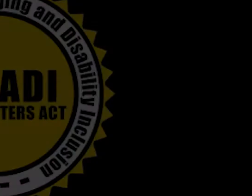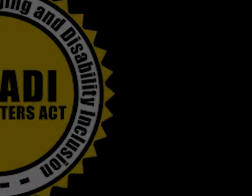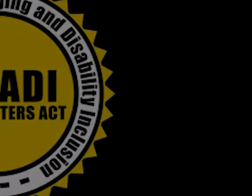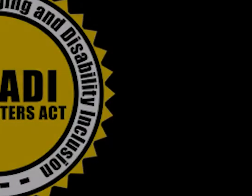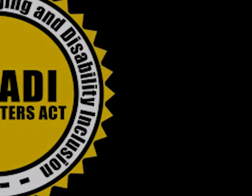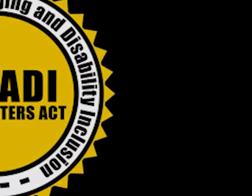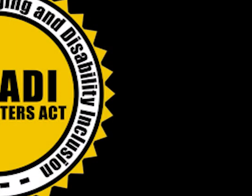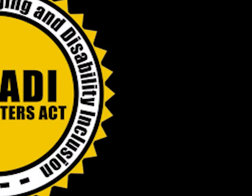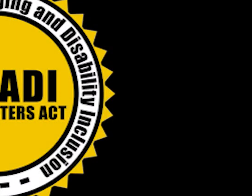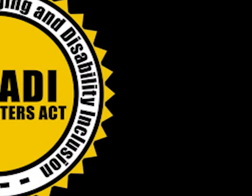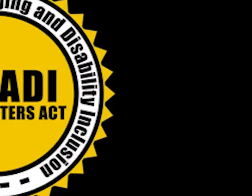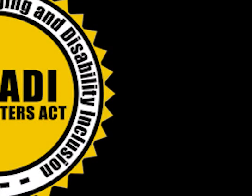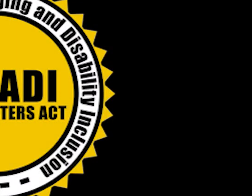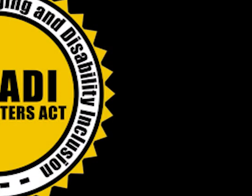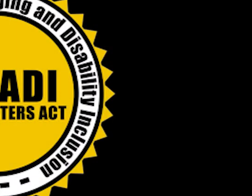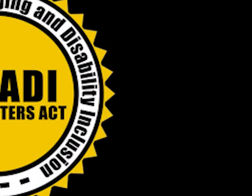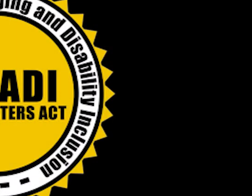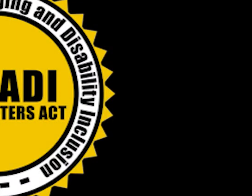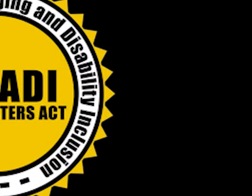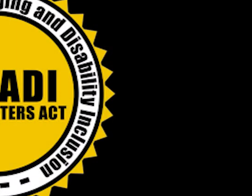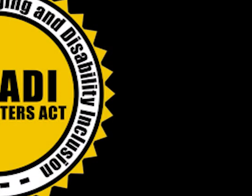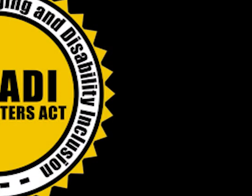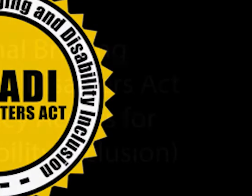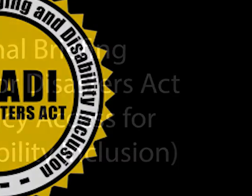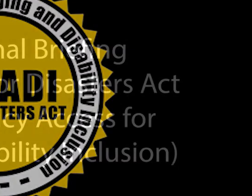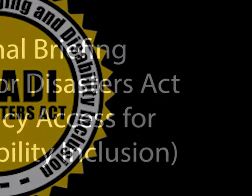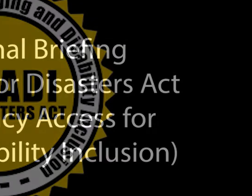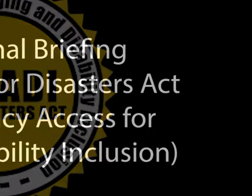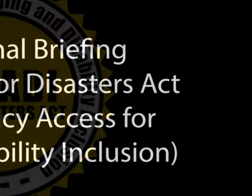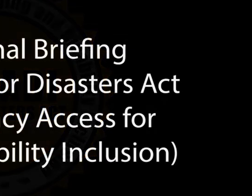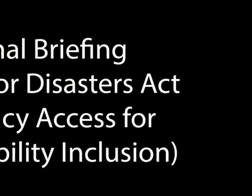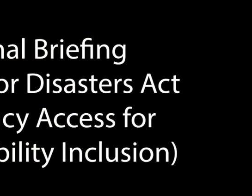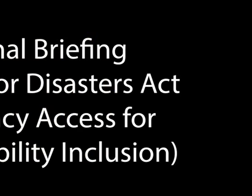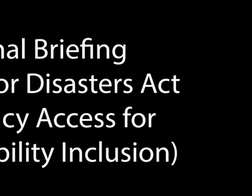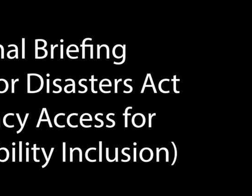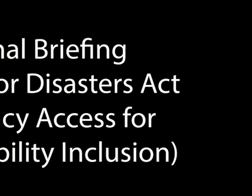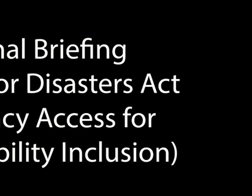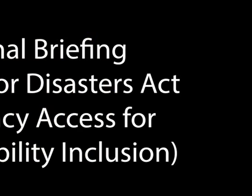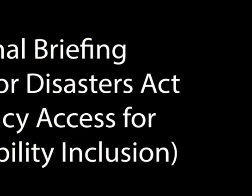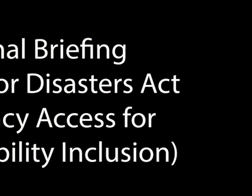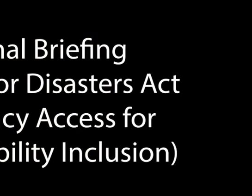The REAADI for Disasters Act logo. Congressional Briefing on the REAADI for Disasters Act